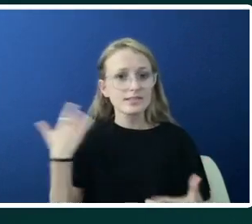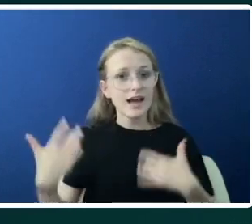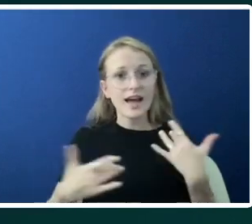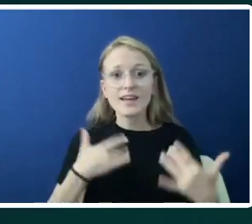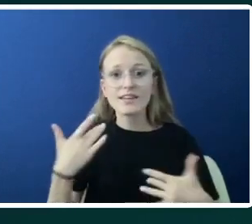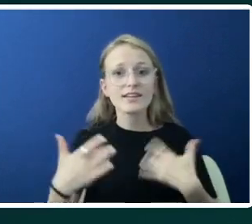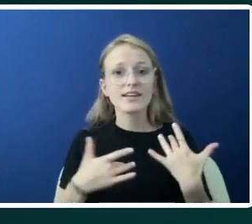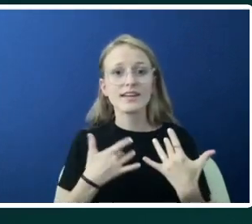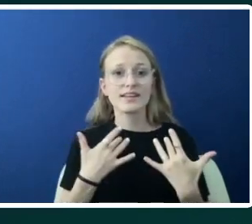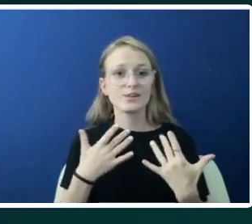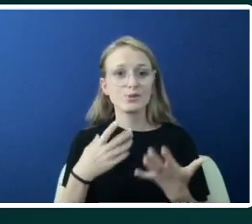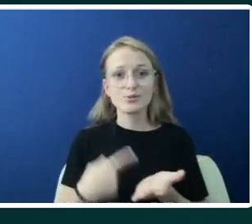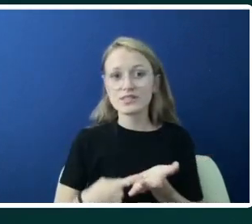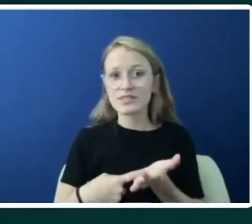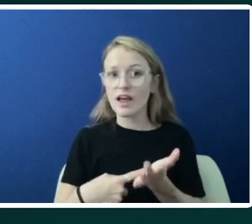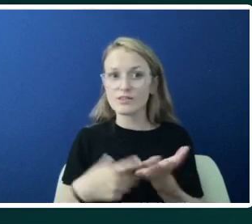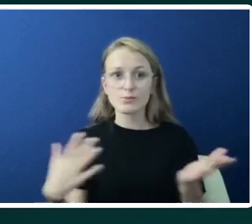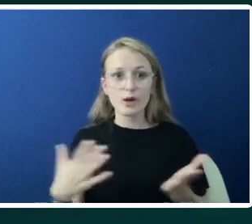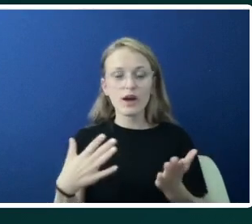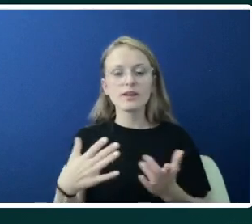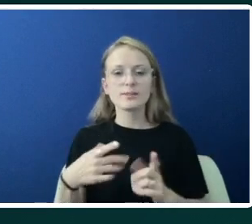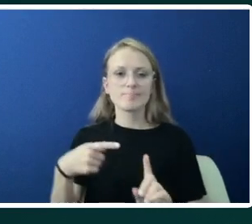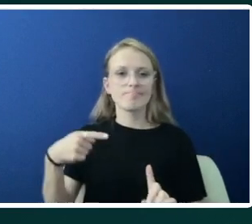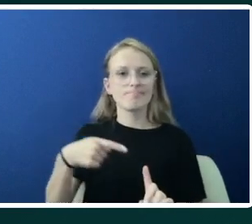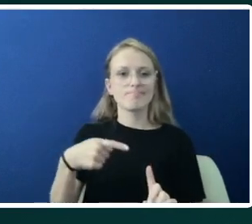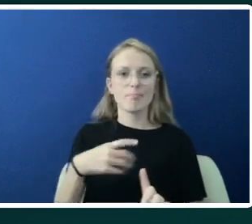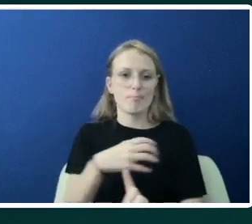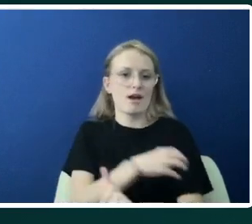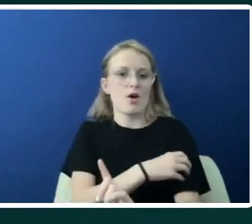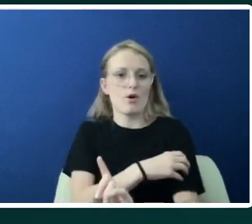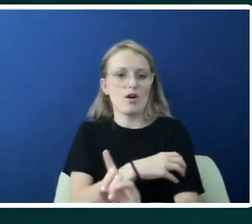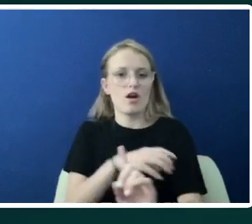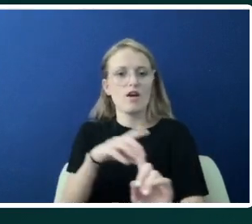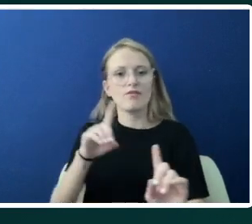the power of digital media, which we know in this moment can have both extremely